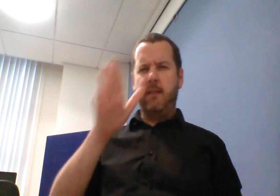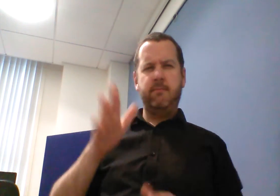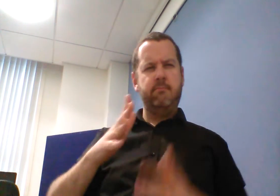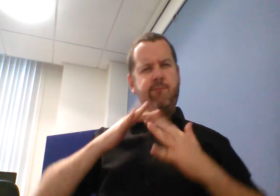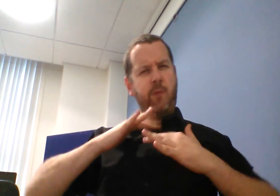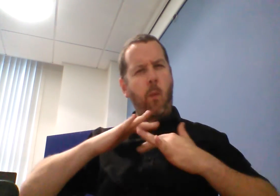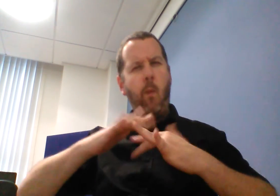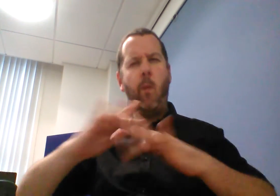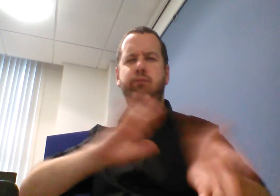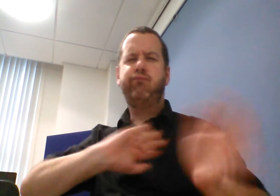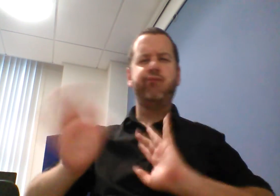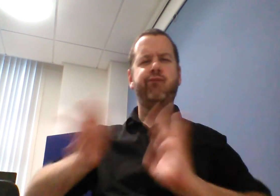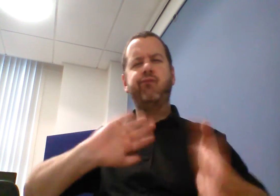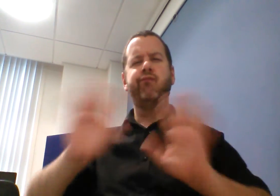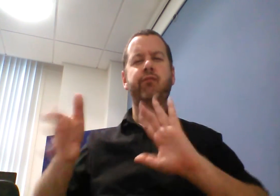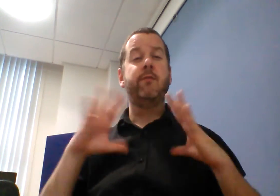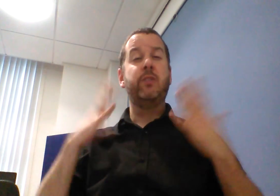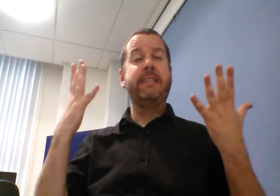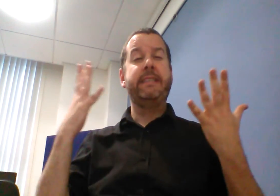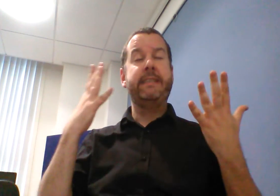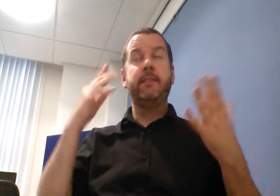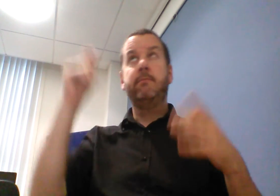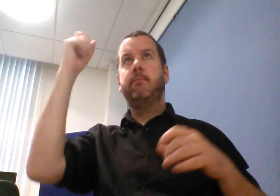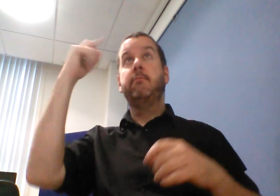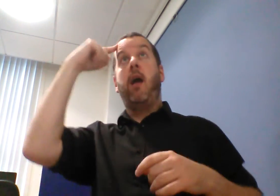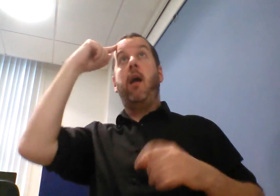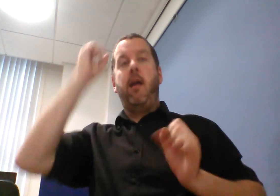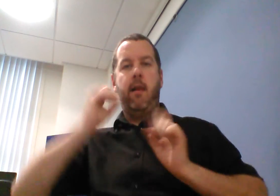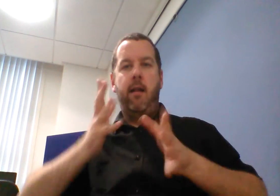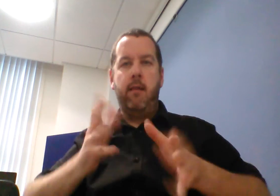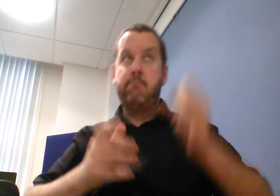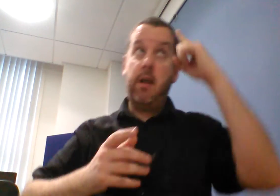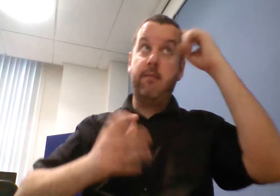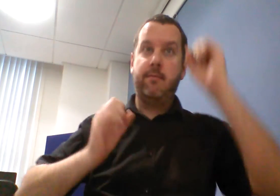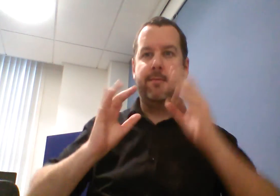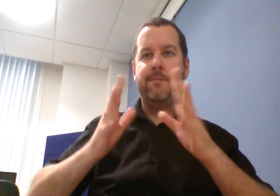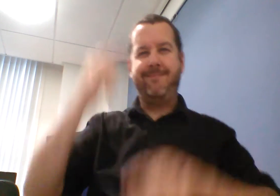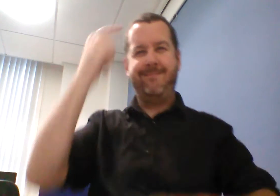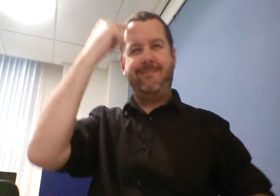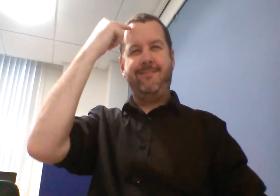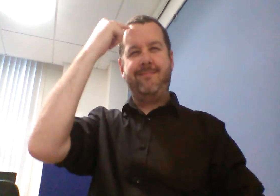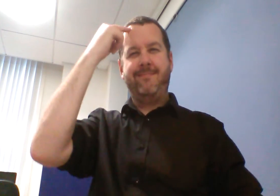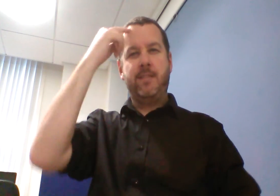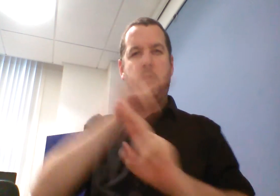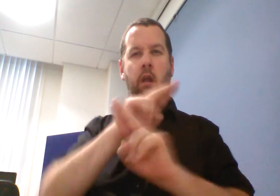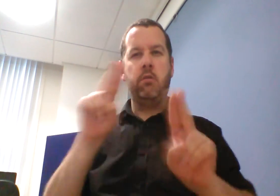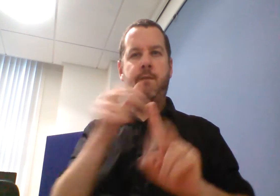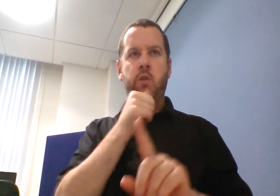Let English step aside and allow the flow of ISL to take over. Let the wave of my thoughts go straight to my hands and body.